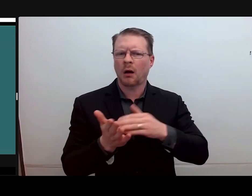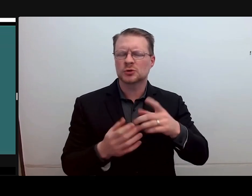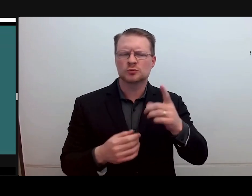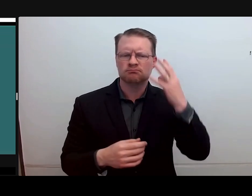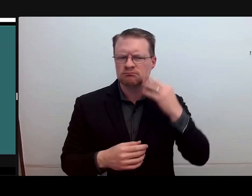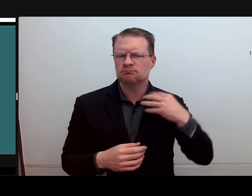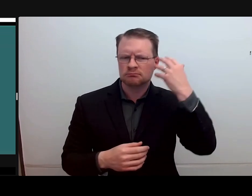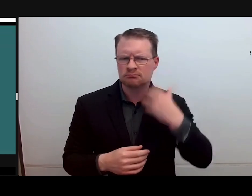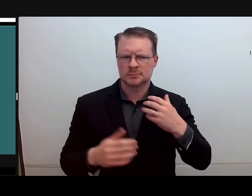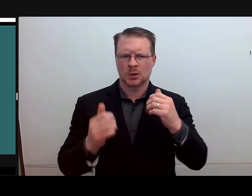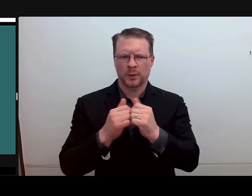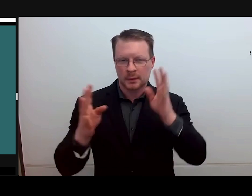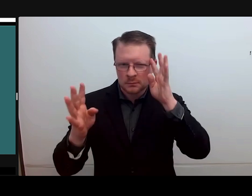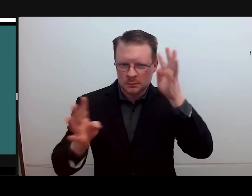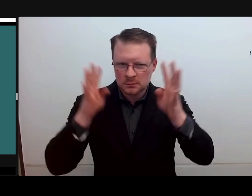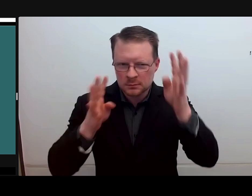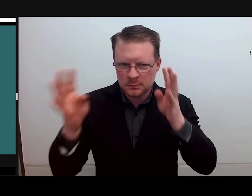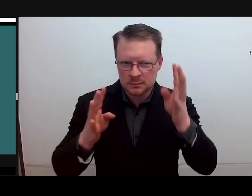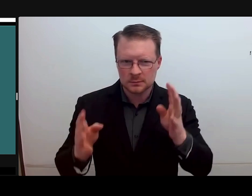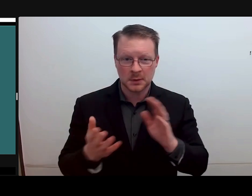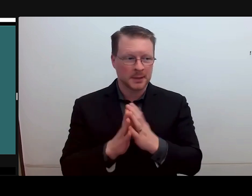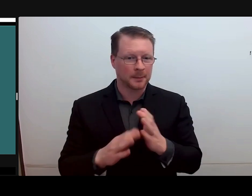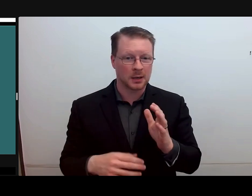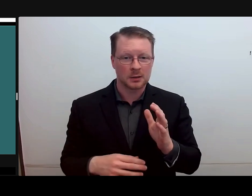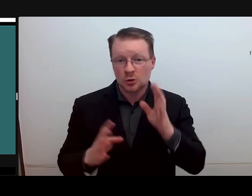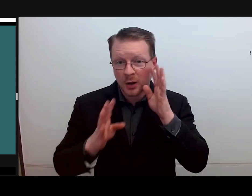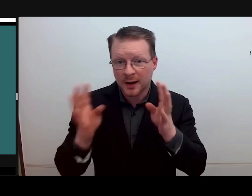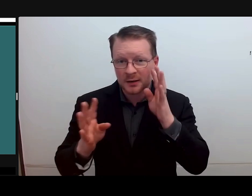Deaf students often are masterful in coming up